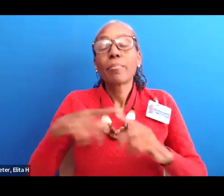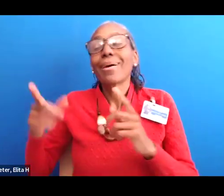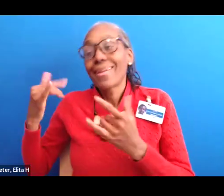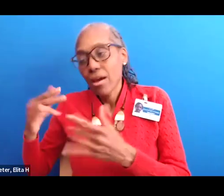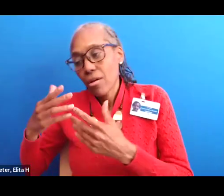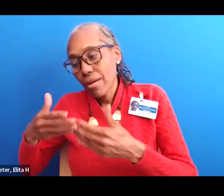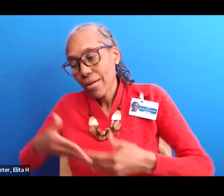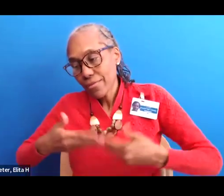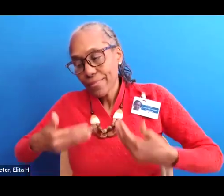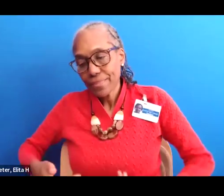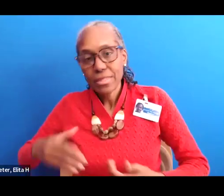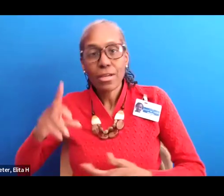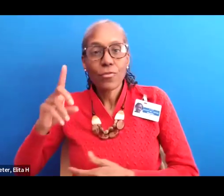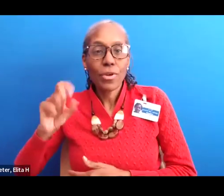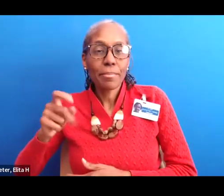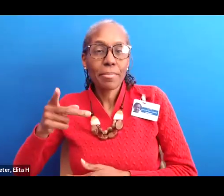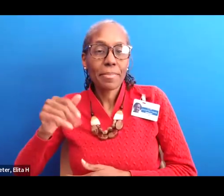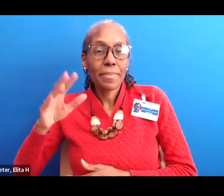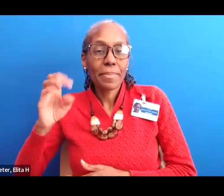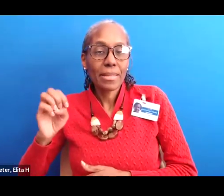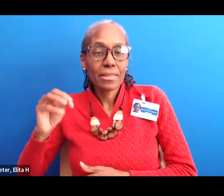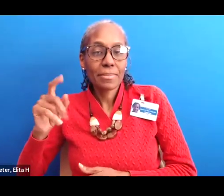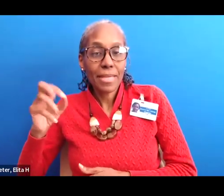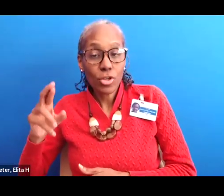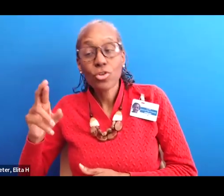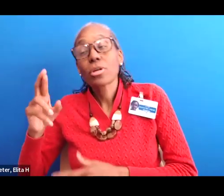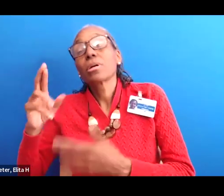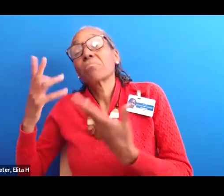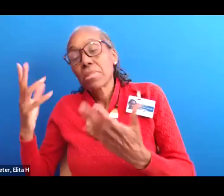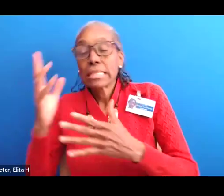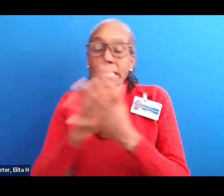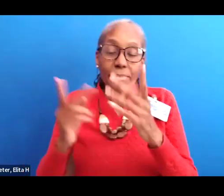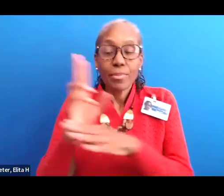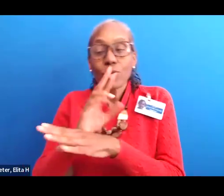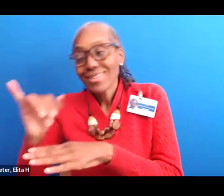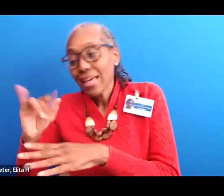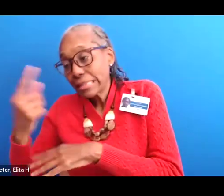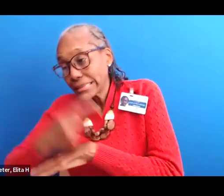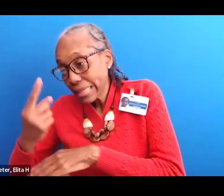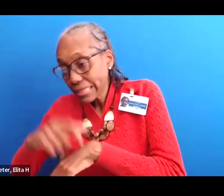Some people will use their pacemaker during the day, but go back to the ventilator at night. There's all kinds of options.